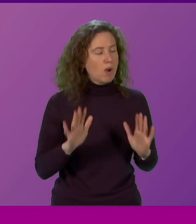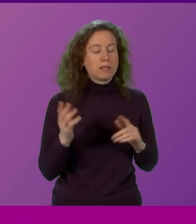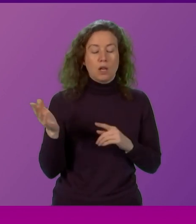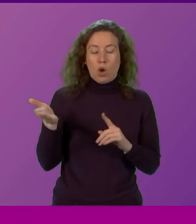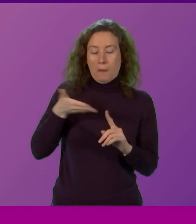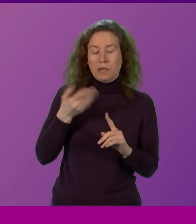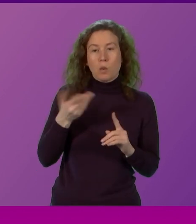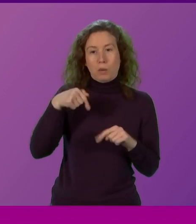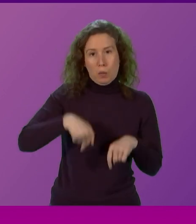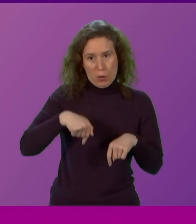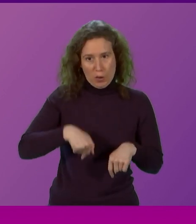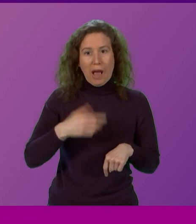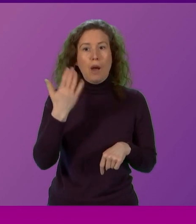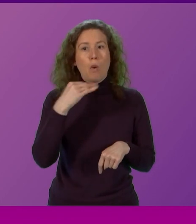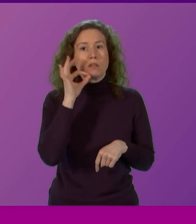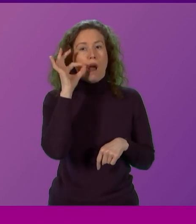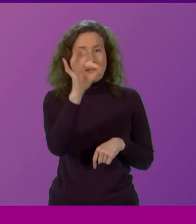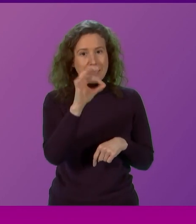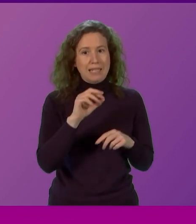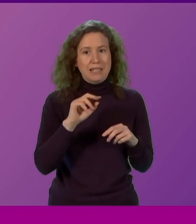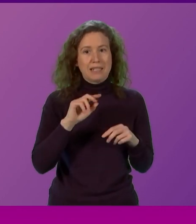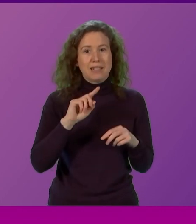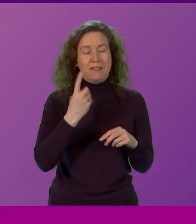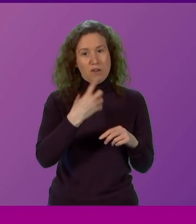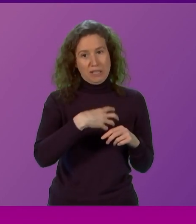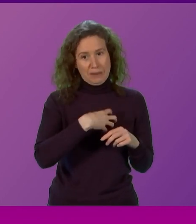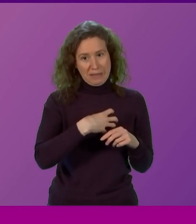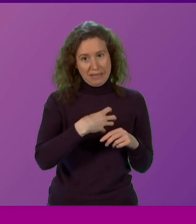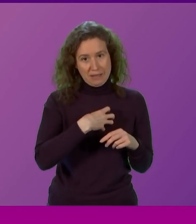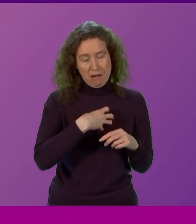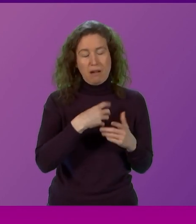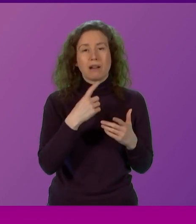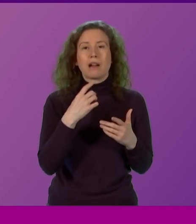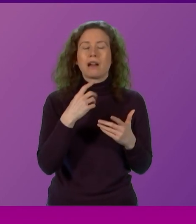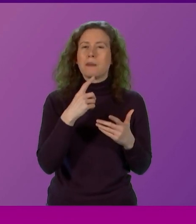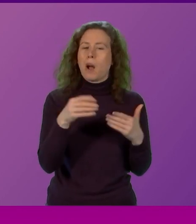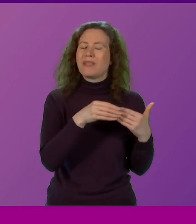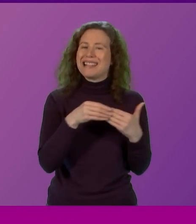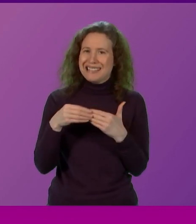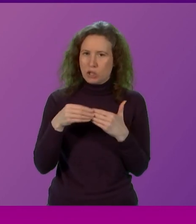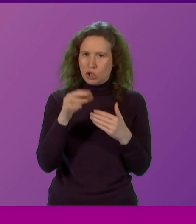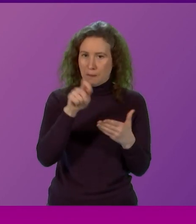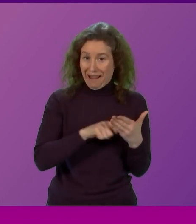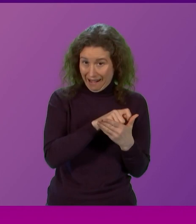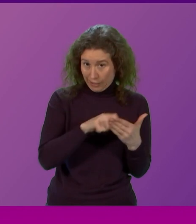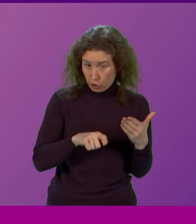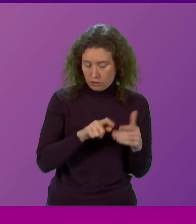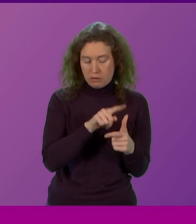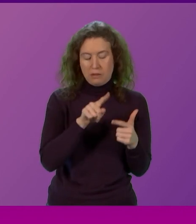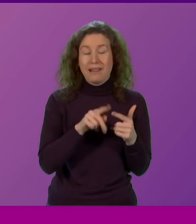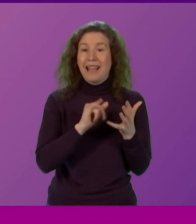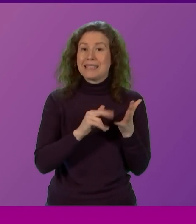I was asking the First Minister about the leadership election and the SNP candidates,